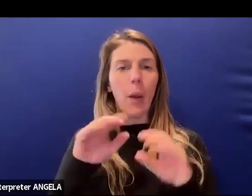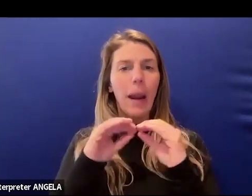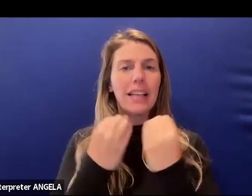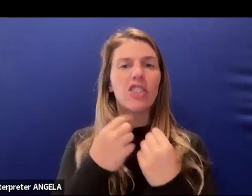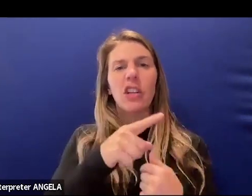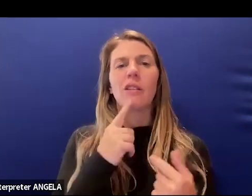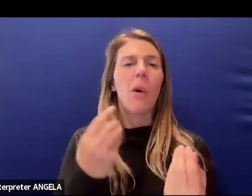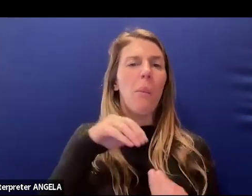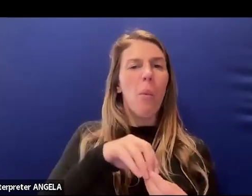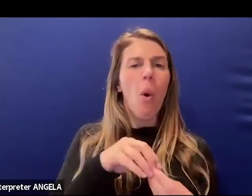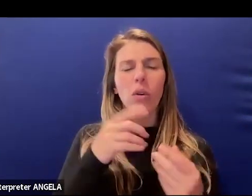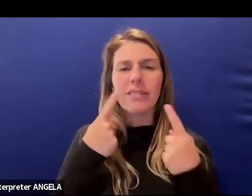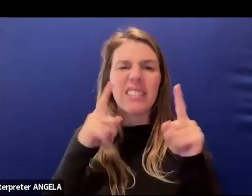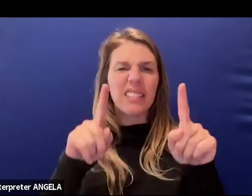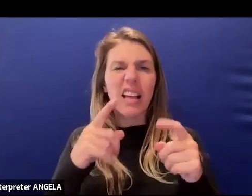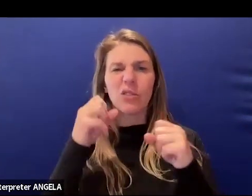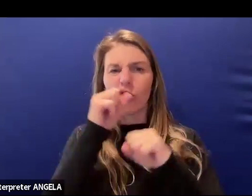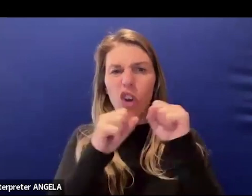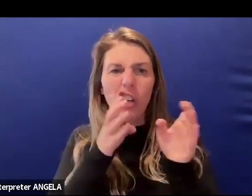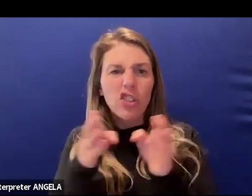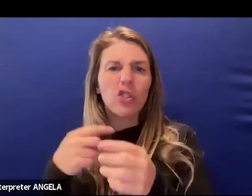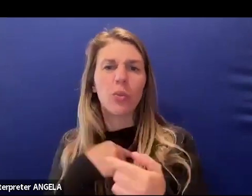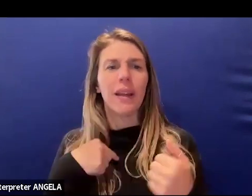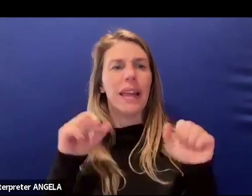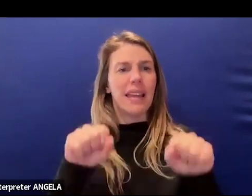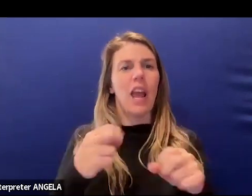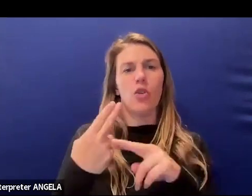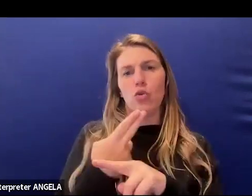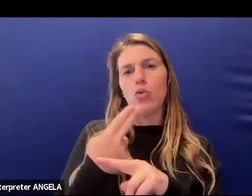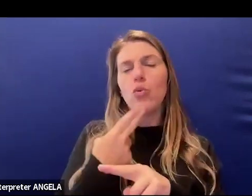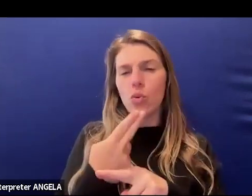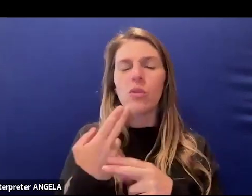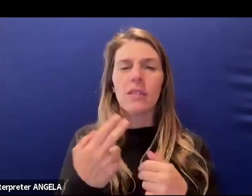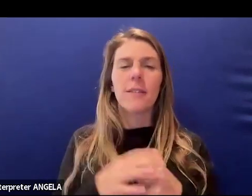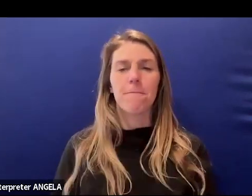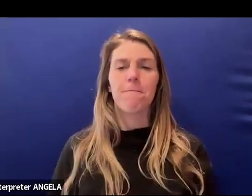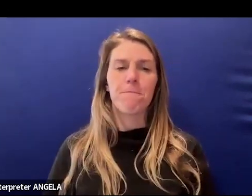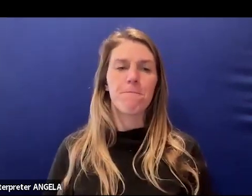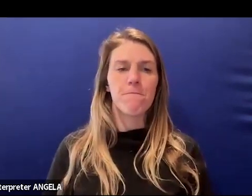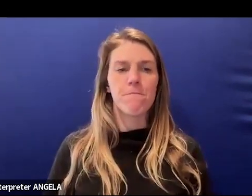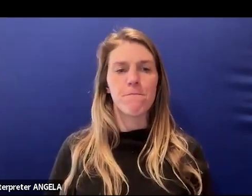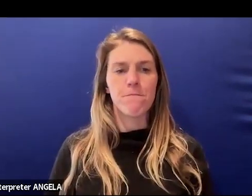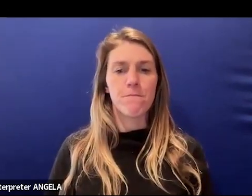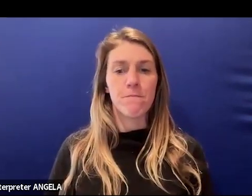to make this event more accessible. What are some strategies we can use?" We'll sit through and talk through the event and do consulting with them on that.